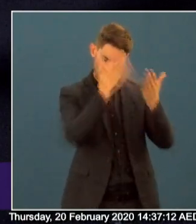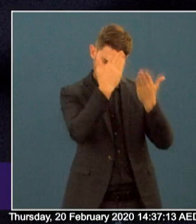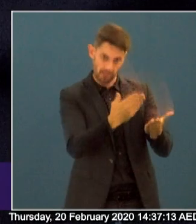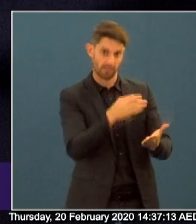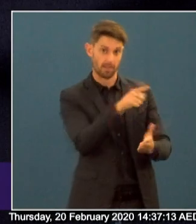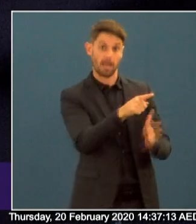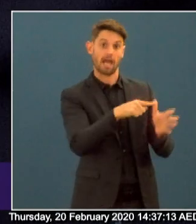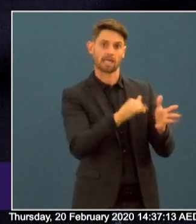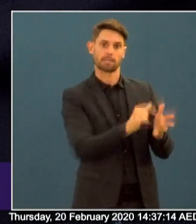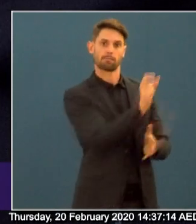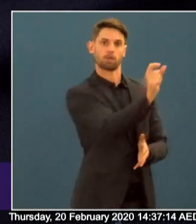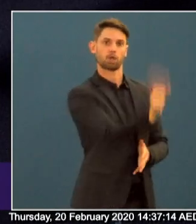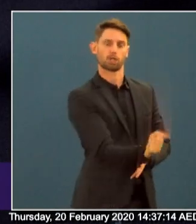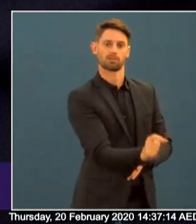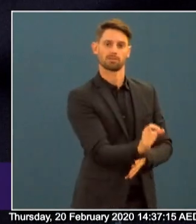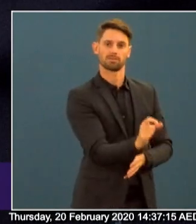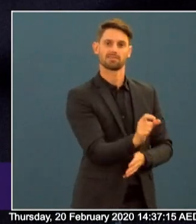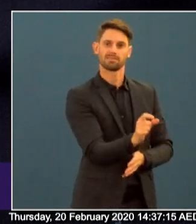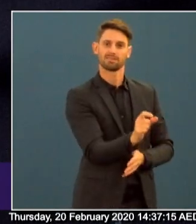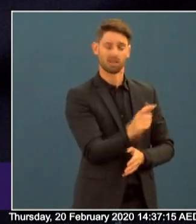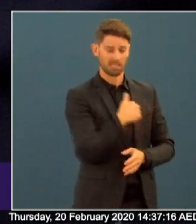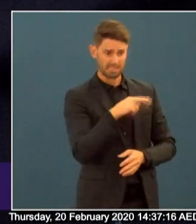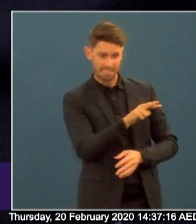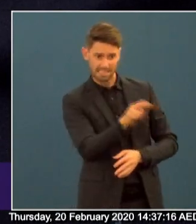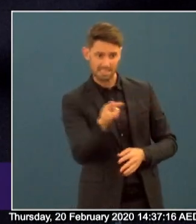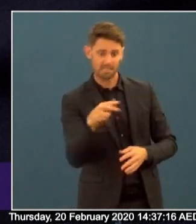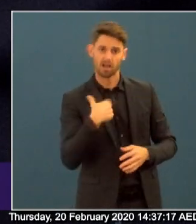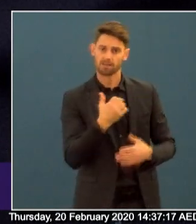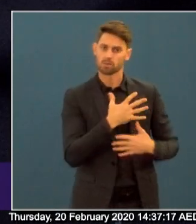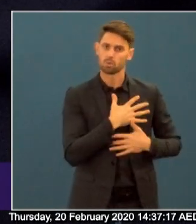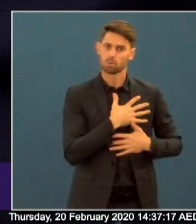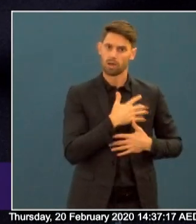me with a distress and a deep sense of responsibility,